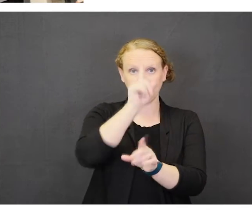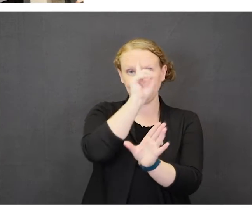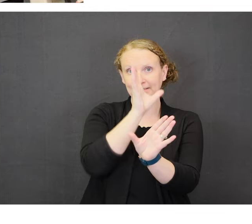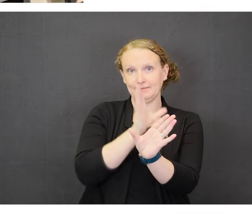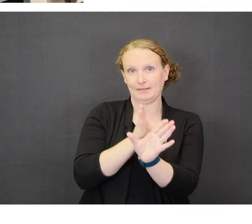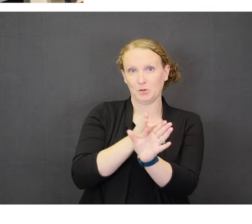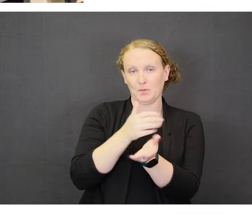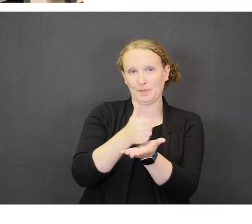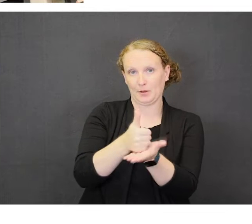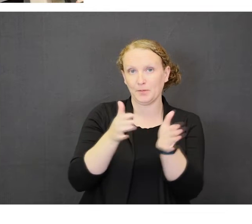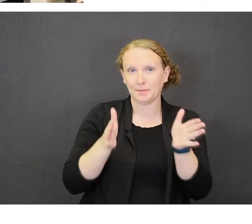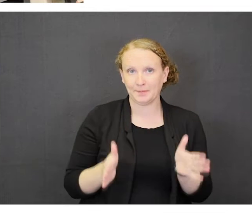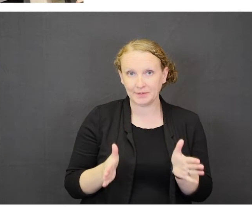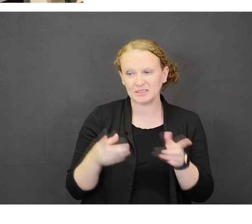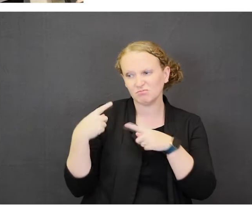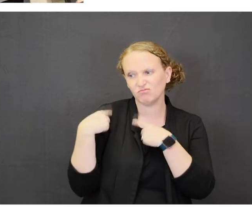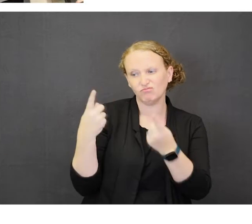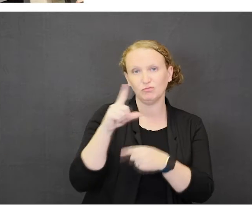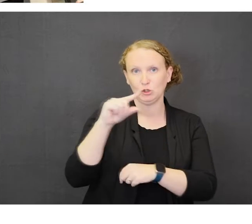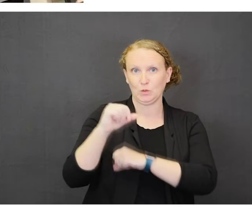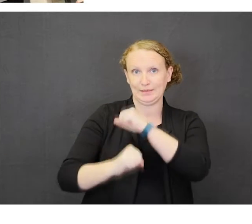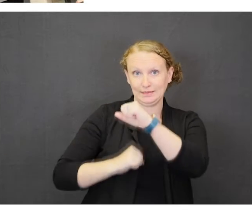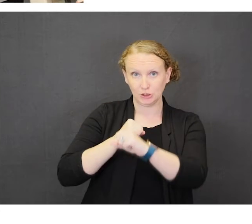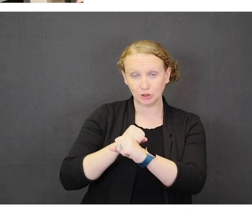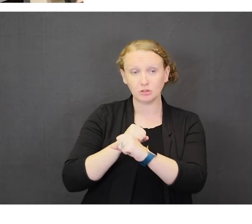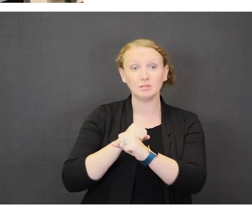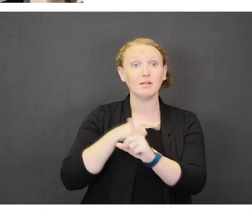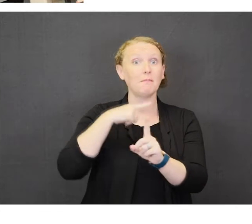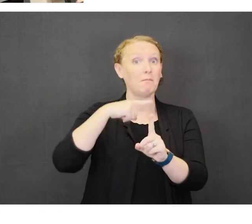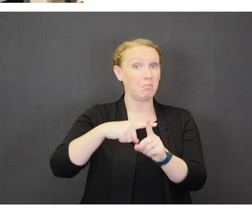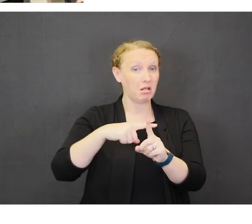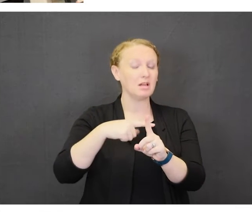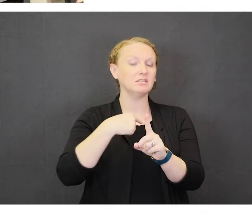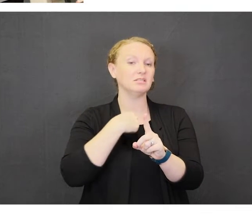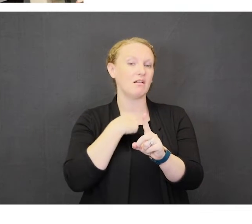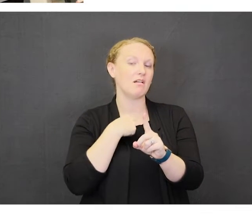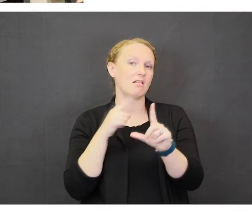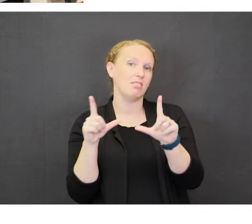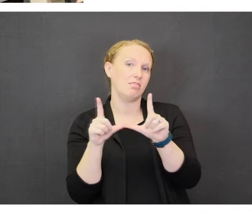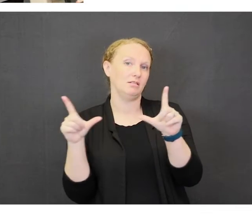20 years as well as a licensed professional counselor and supervisors